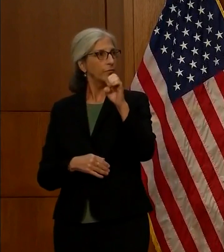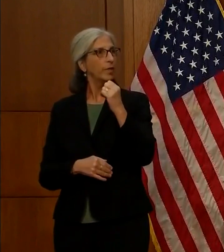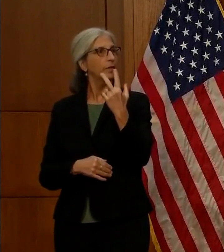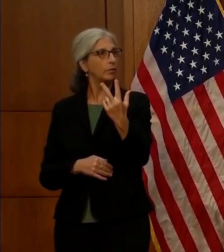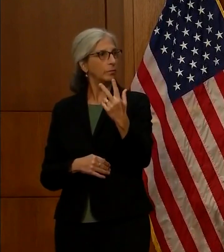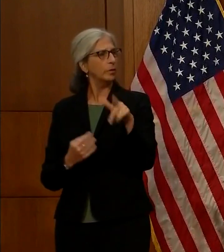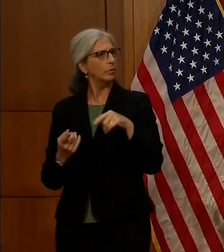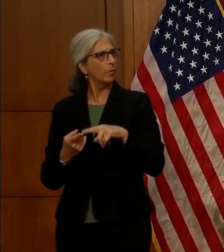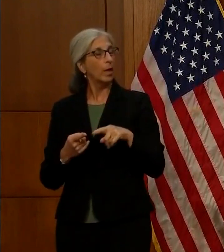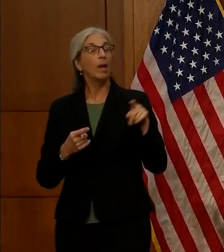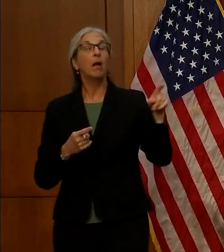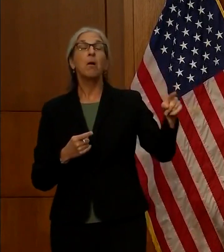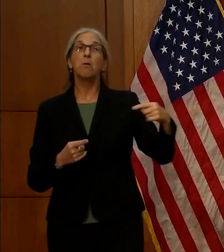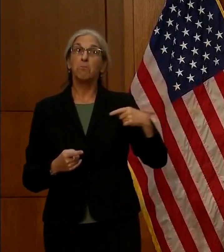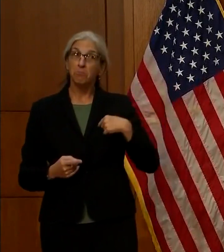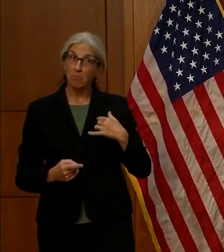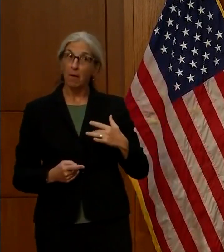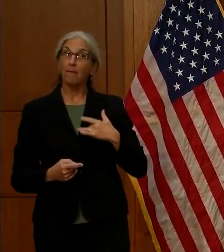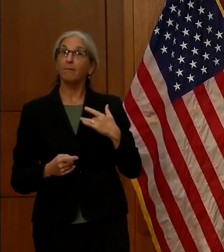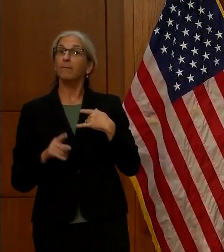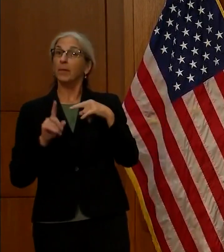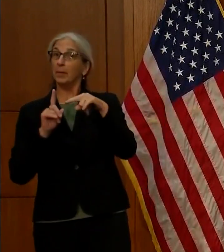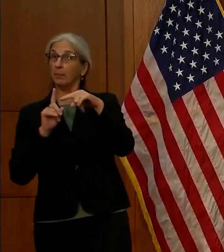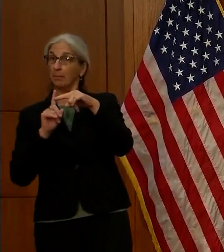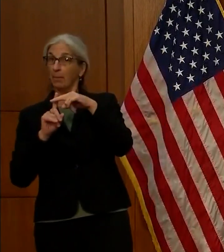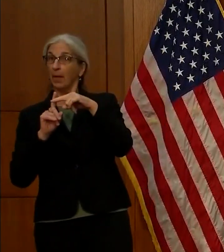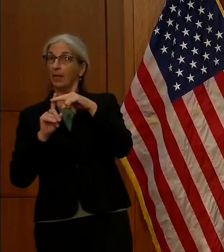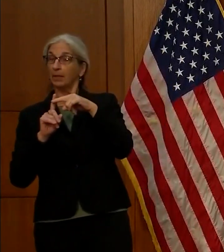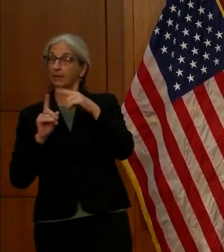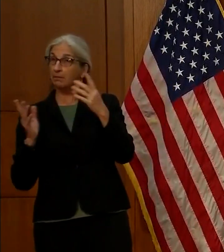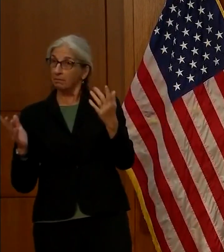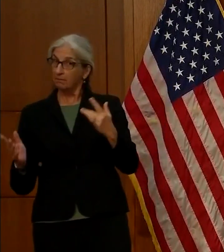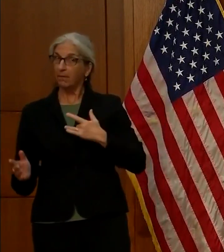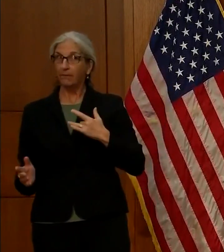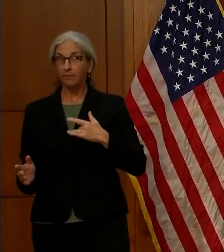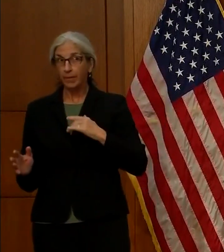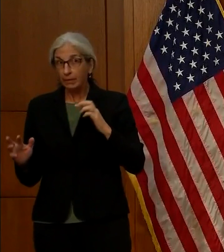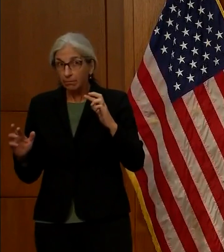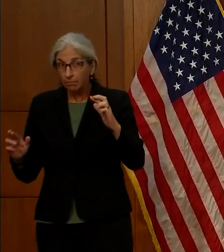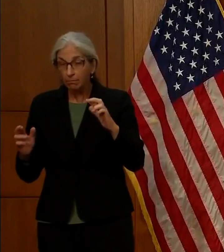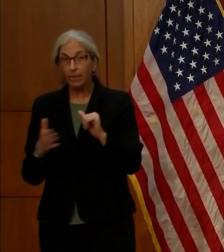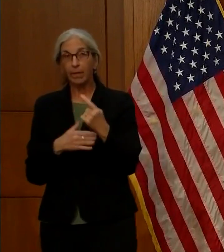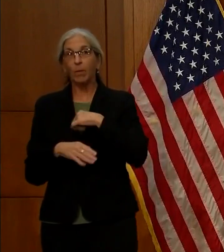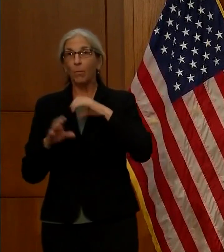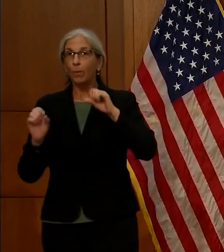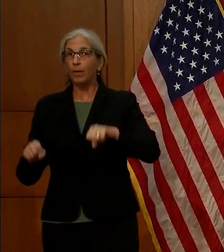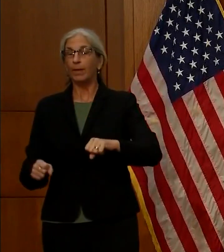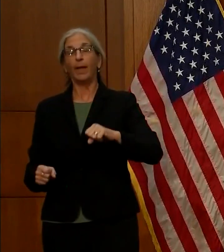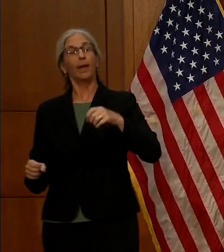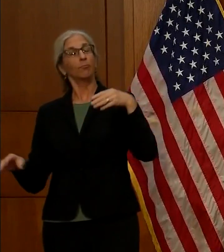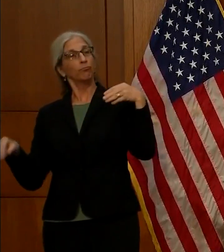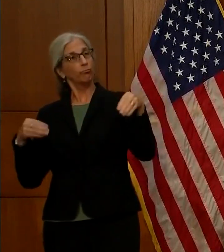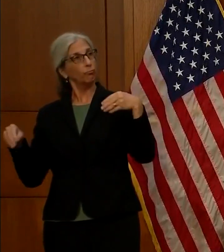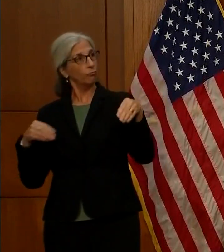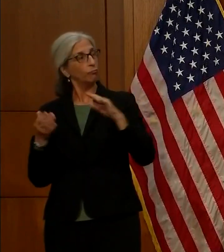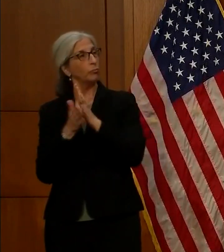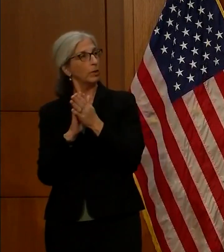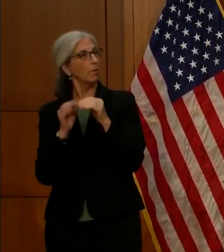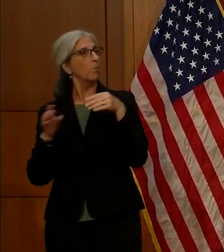THE LEFT STEP PHASE. YEAH IT'S A GREAT. CAME AND I'M I'M CALL.